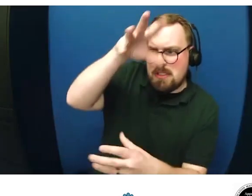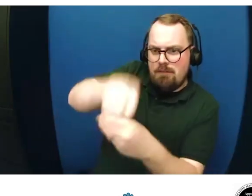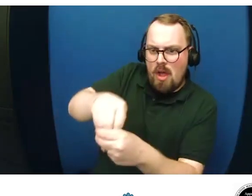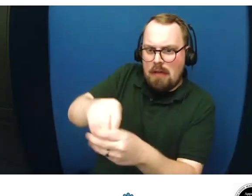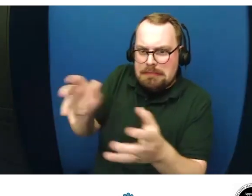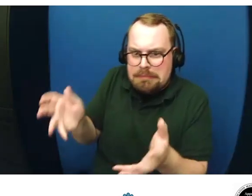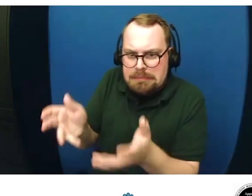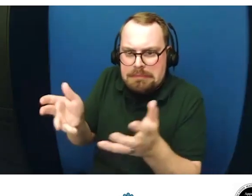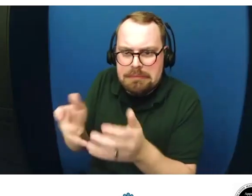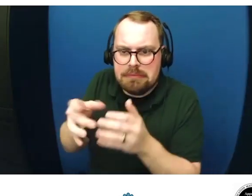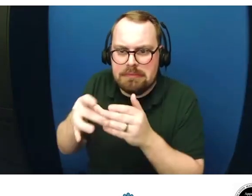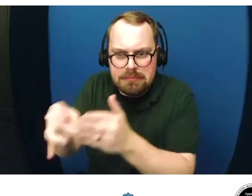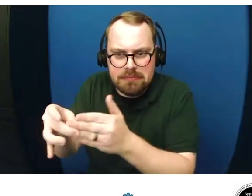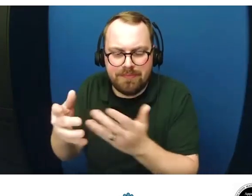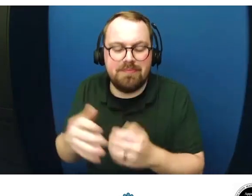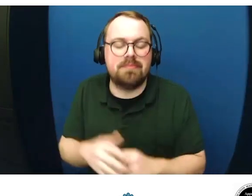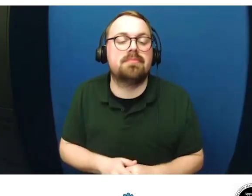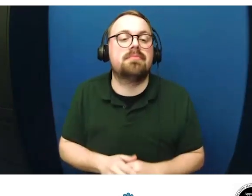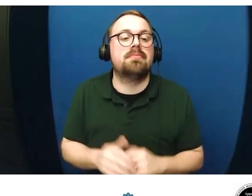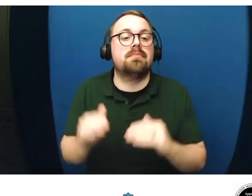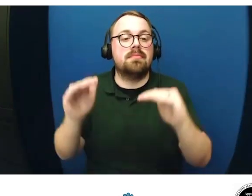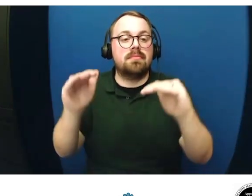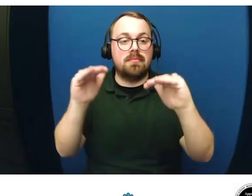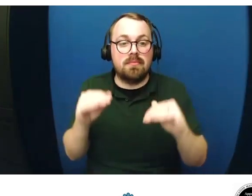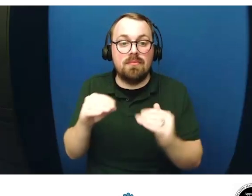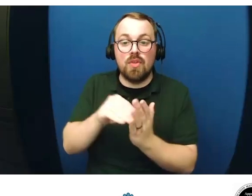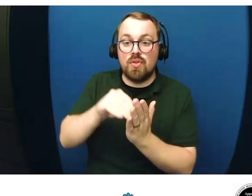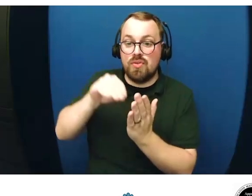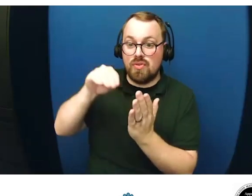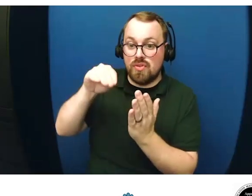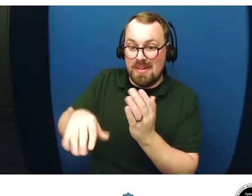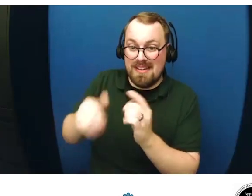The next one, does the student understand the isolating effects of being deafblind,